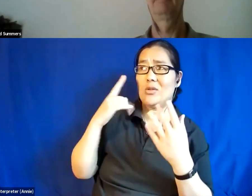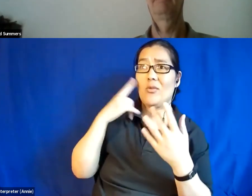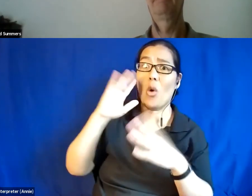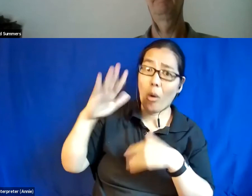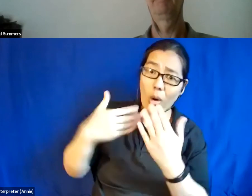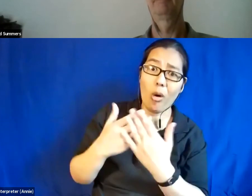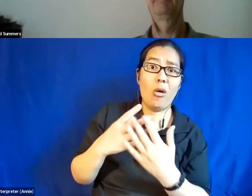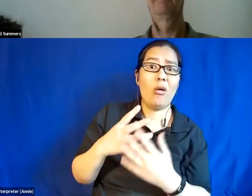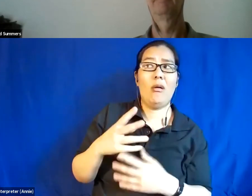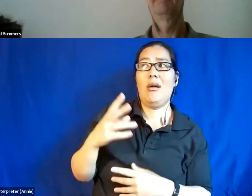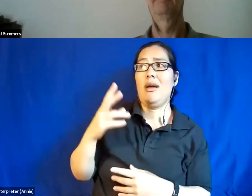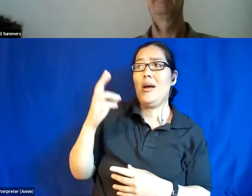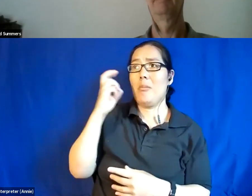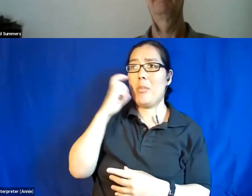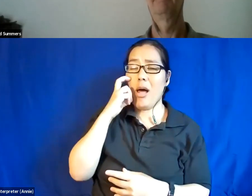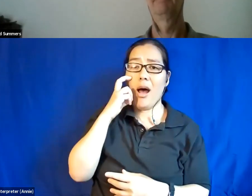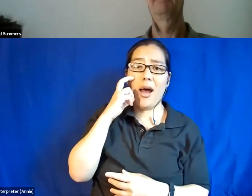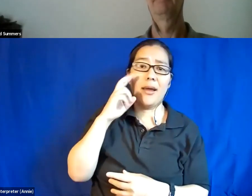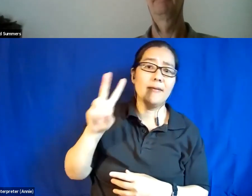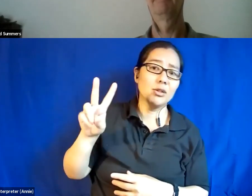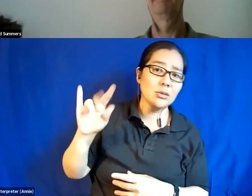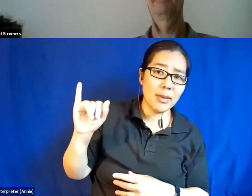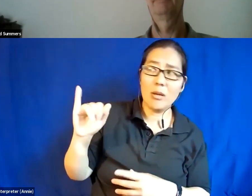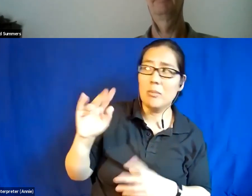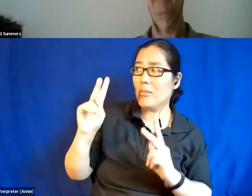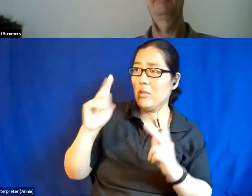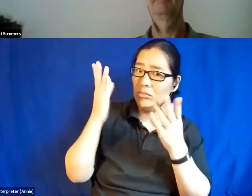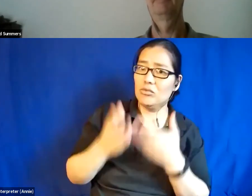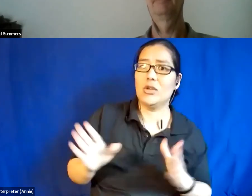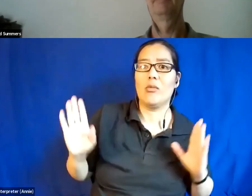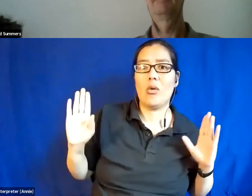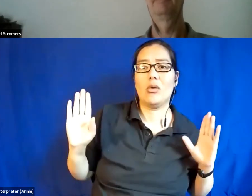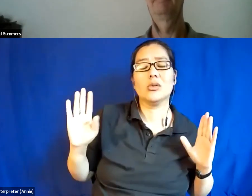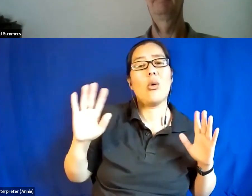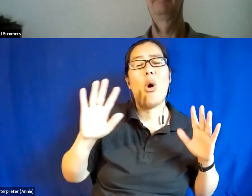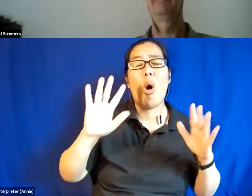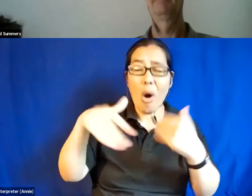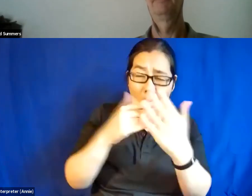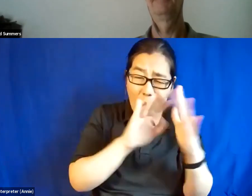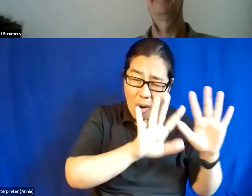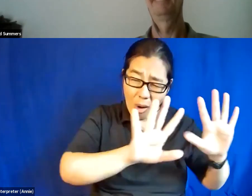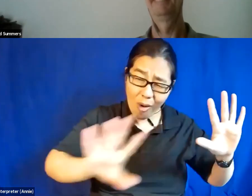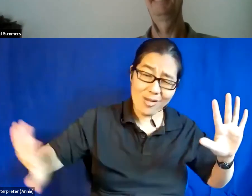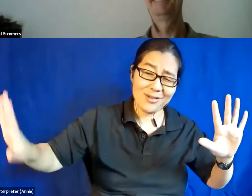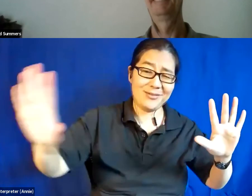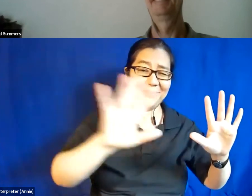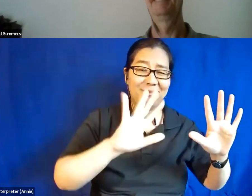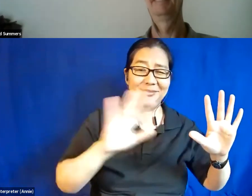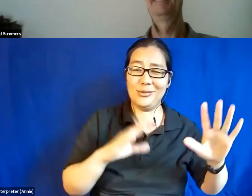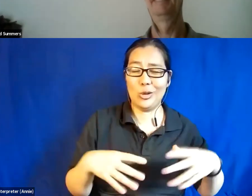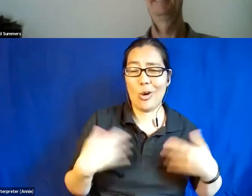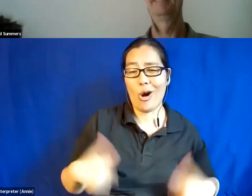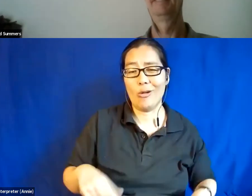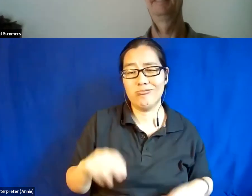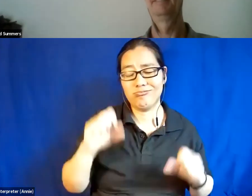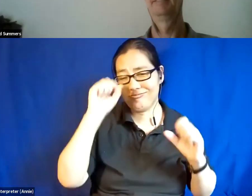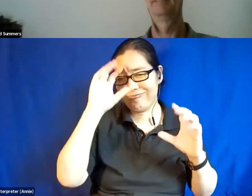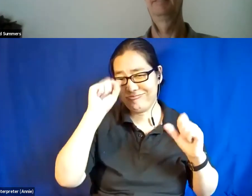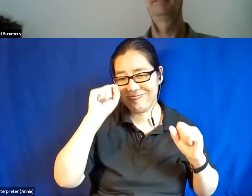general and in so many different domains. You guys all rock. And so let's, Ed